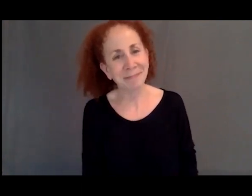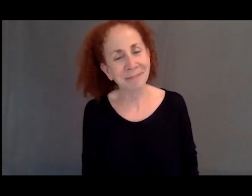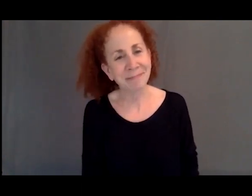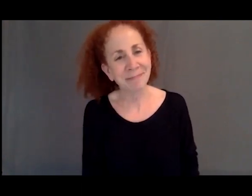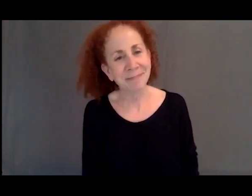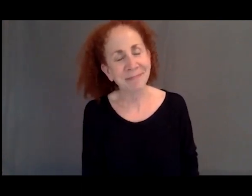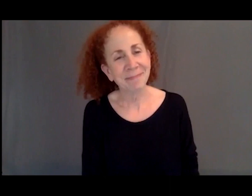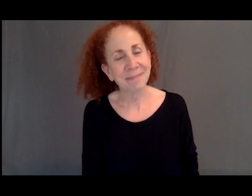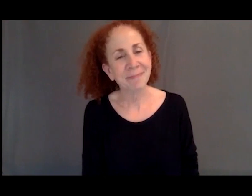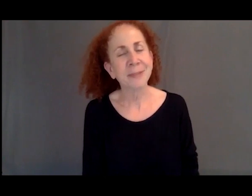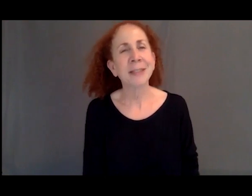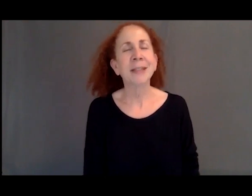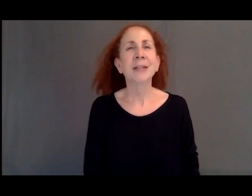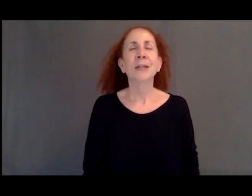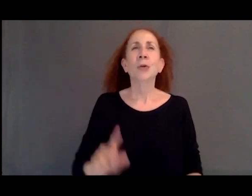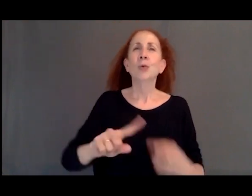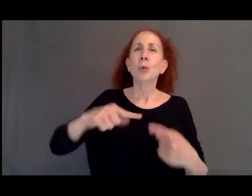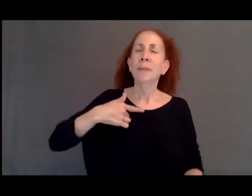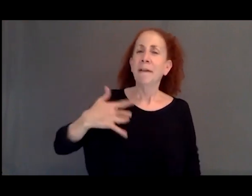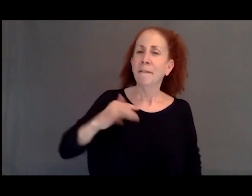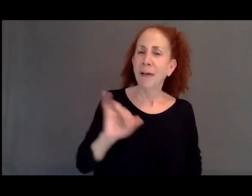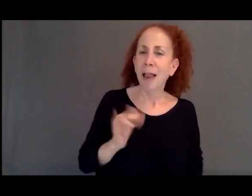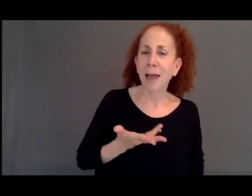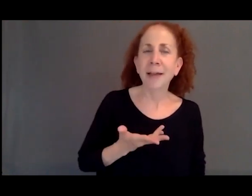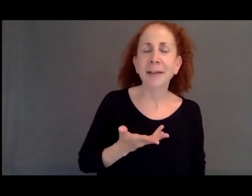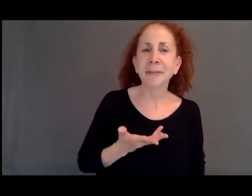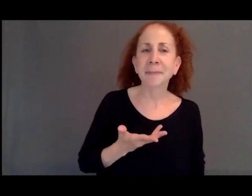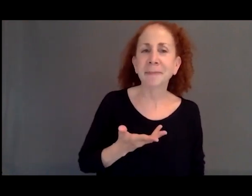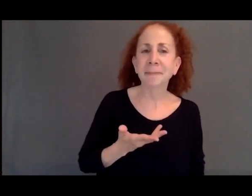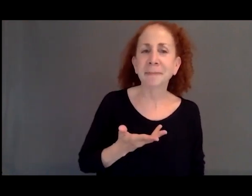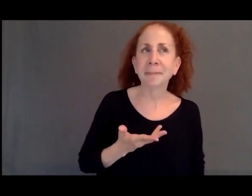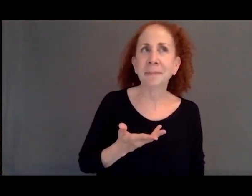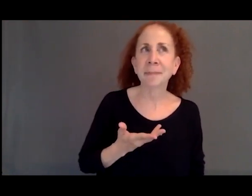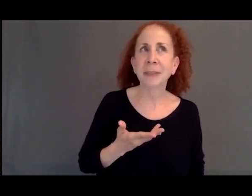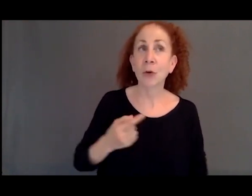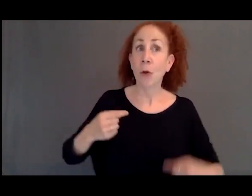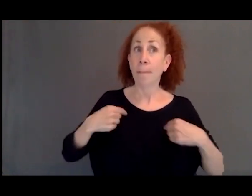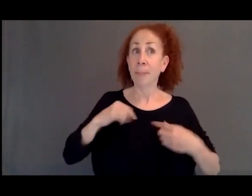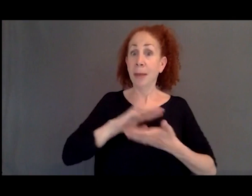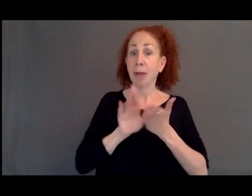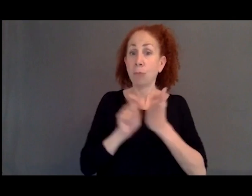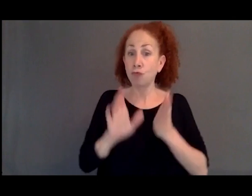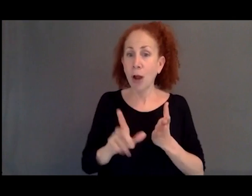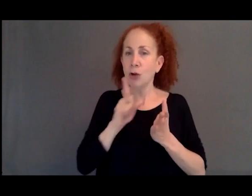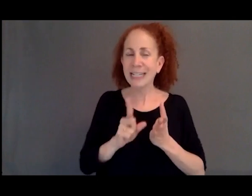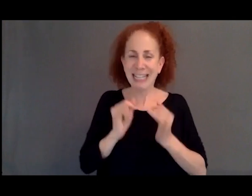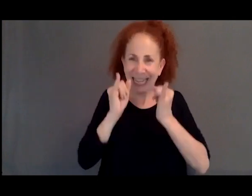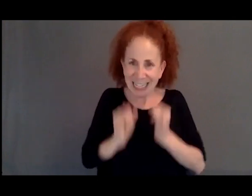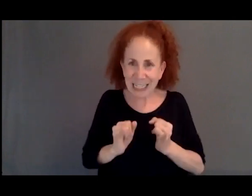it always felt to me that for me, to be a writer is a very individual thing.